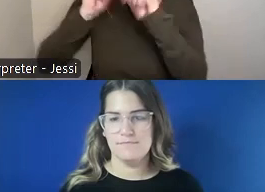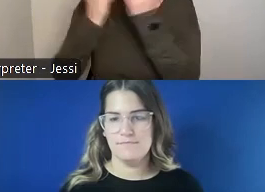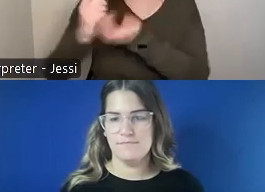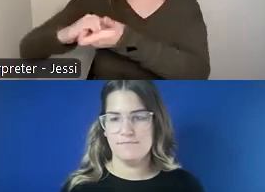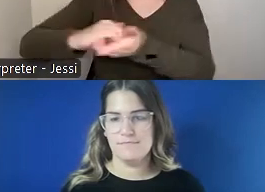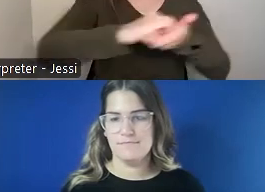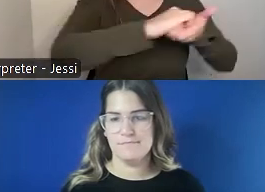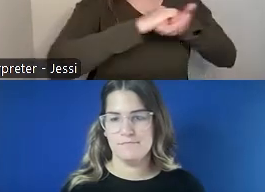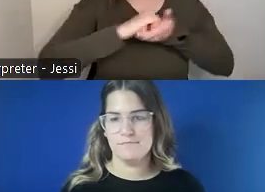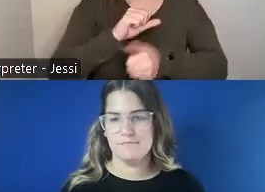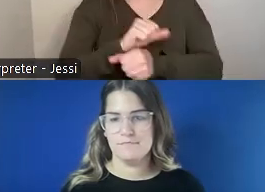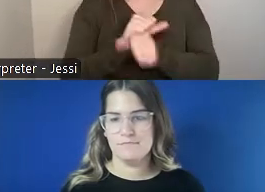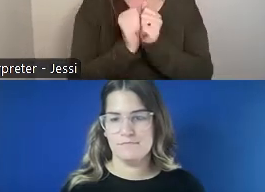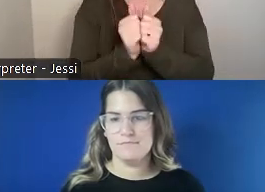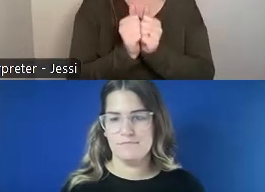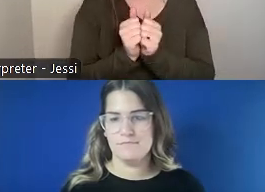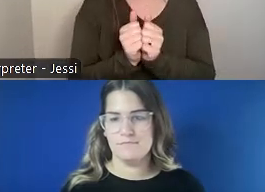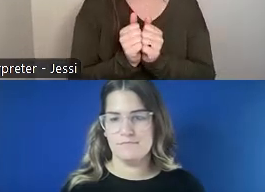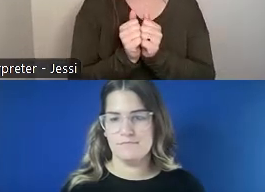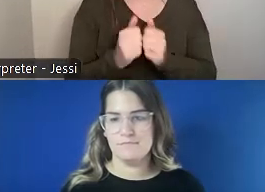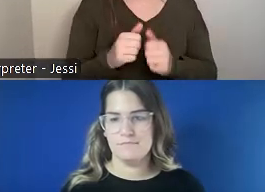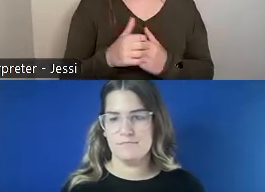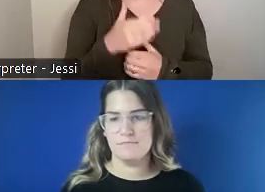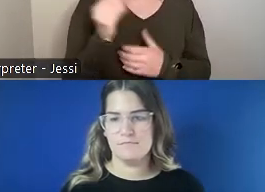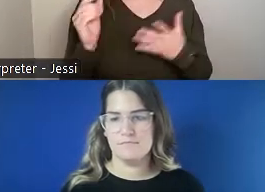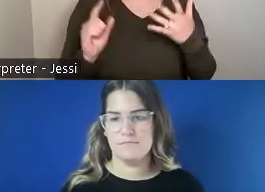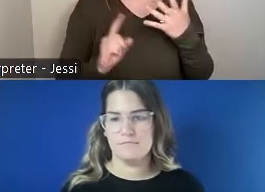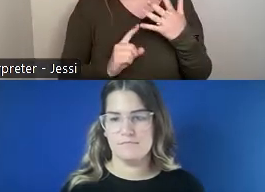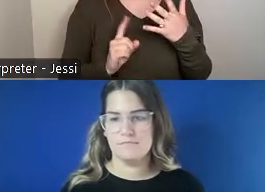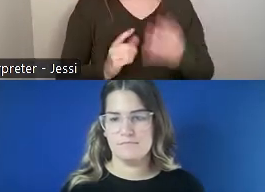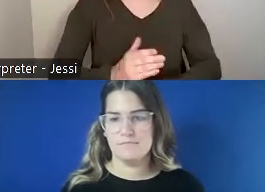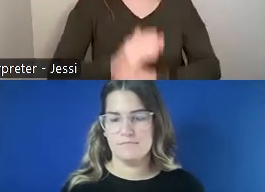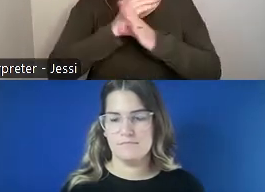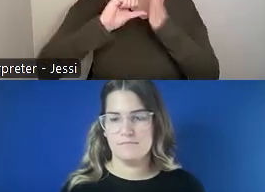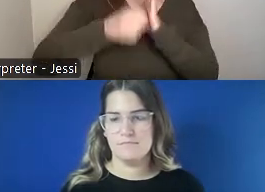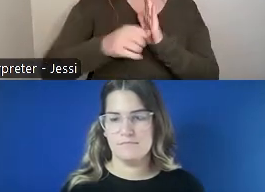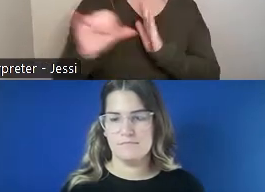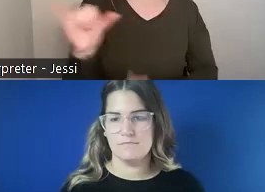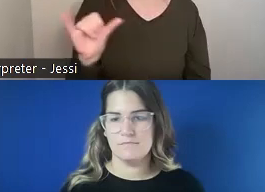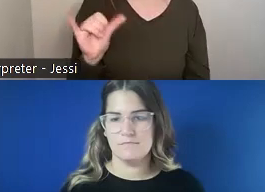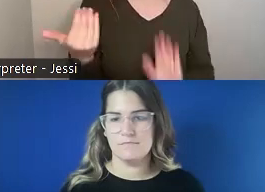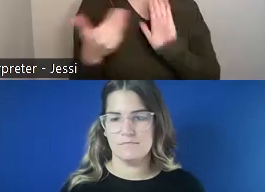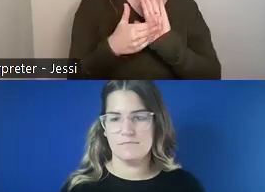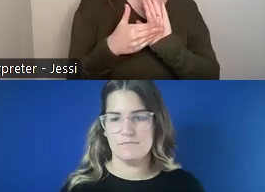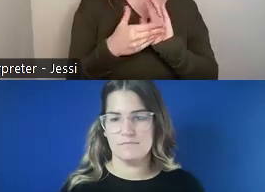um be multi-disciplinary as well and there's a prevention emphasis again we don't have to have